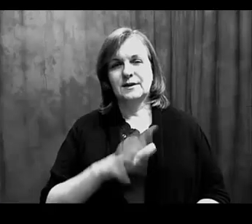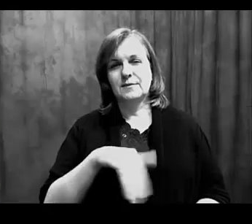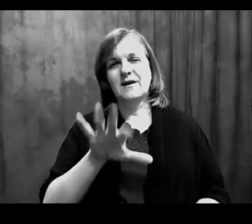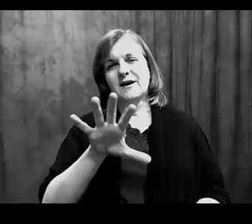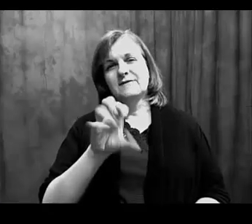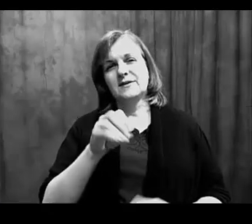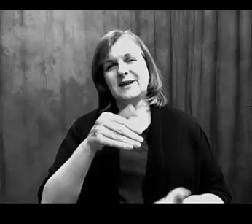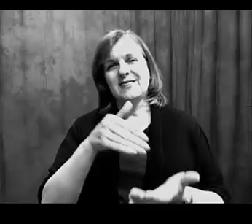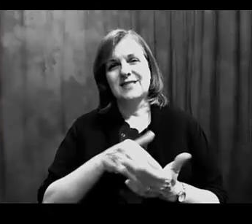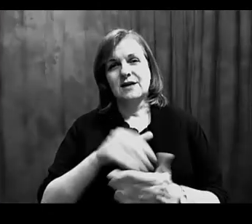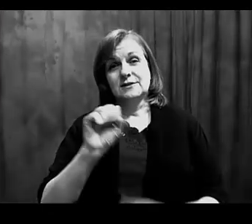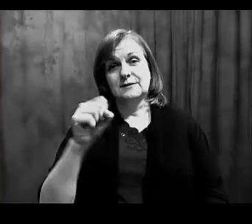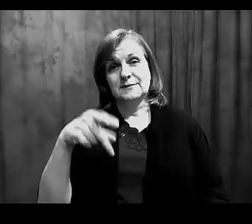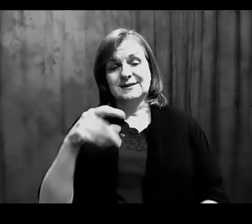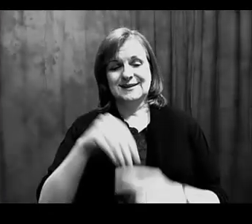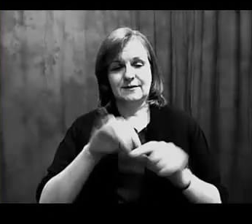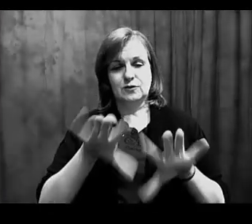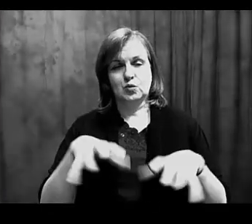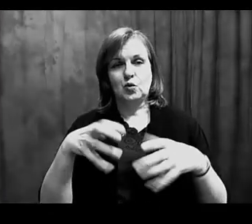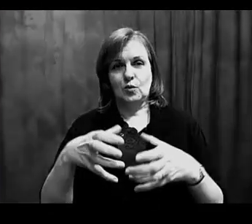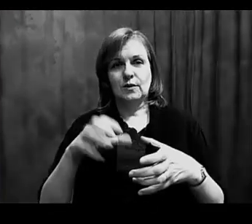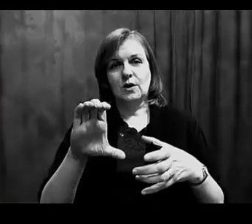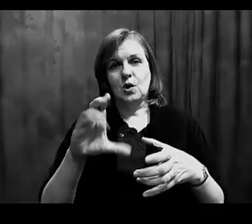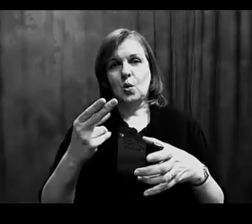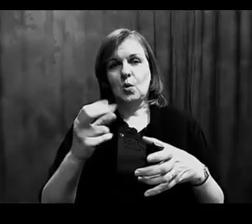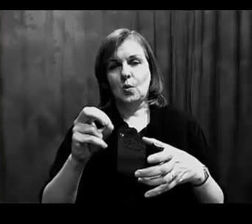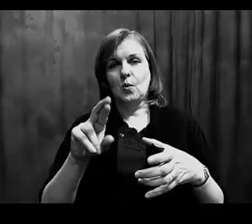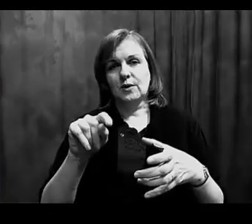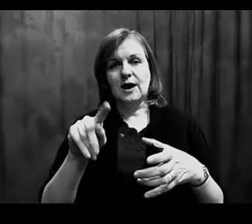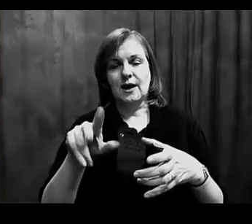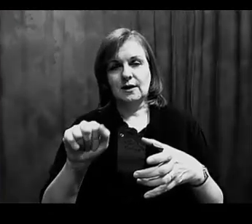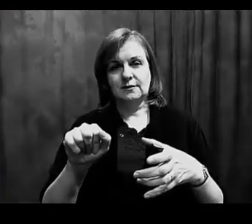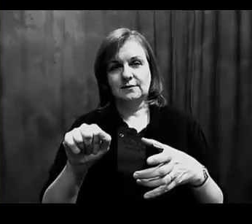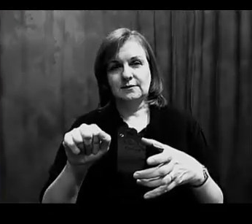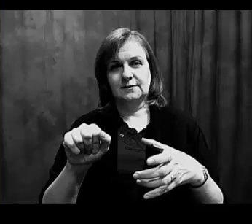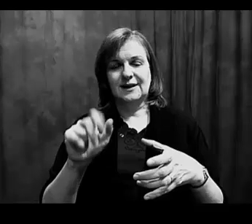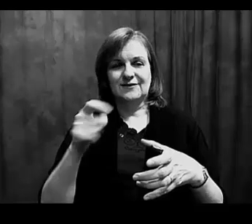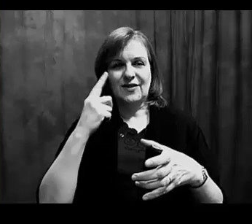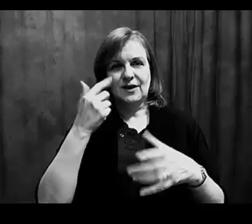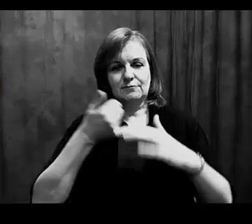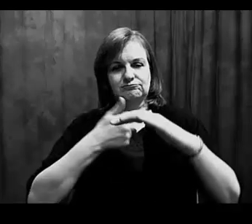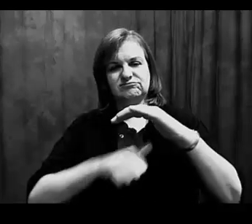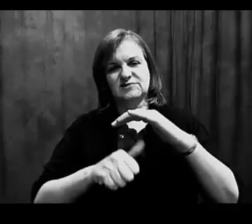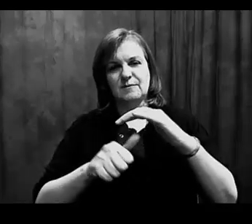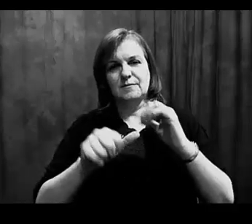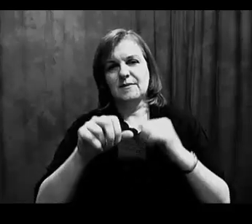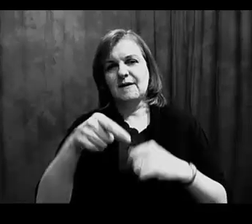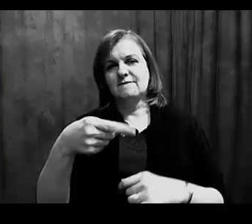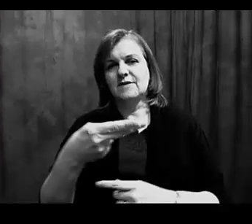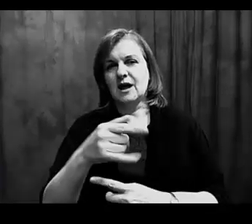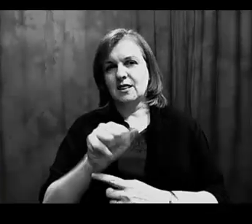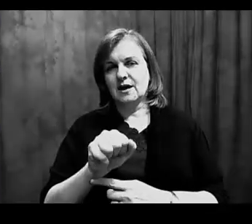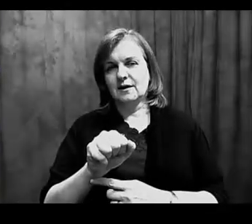so there are about 50,000 species in chordata and again that we've got a look at subphyla